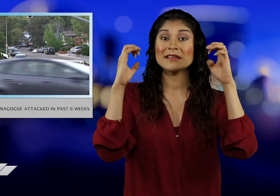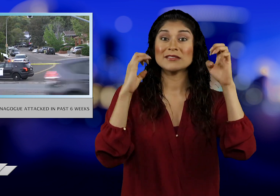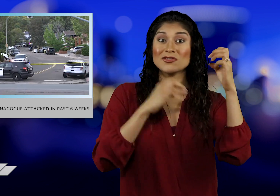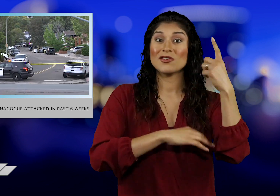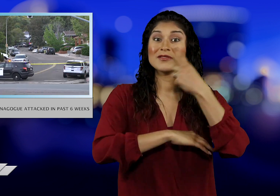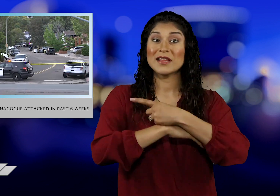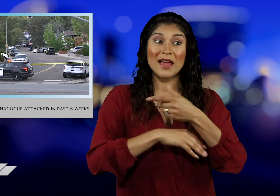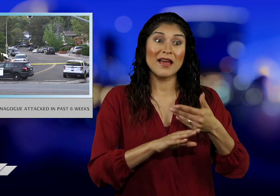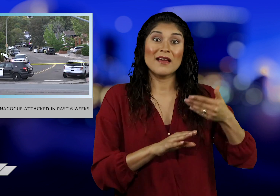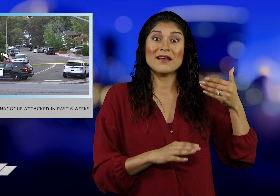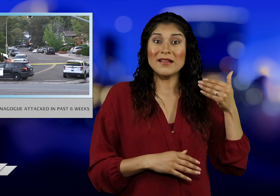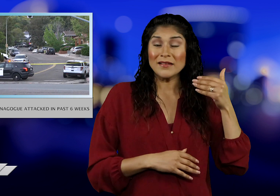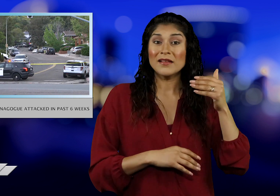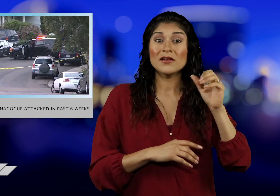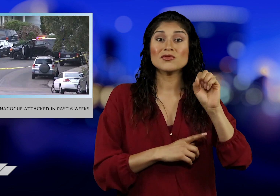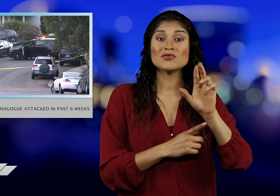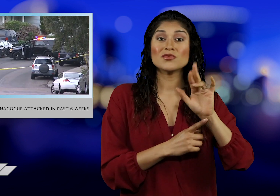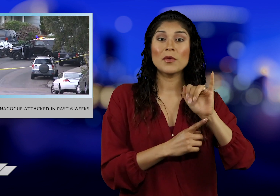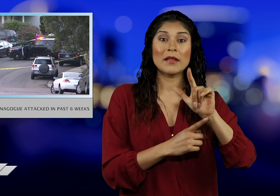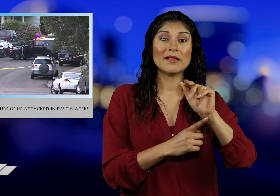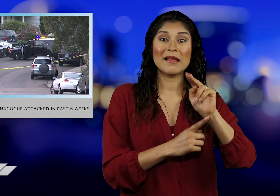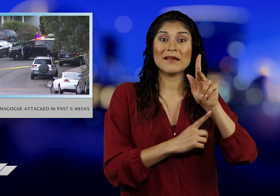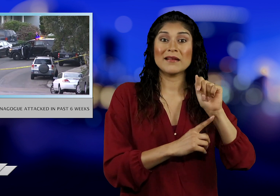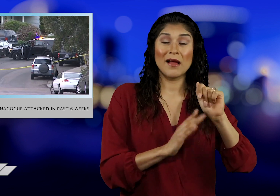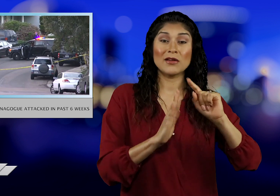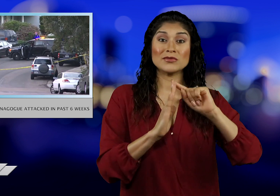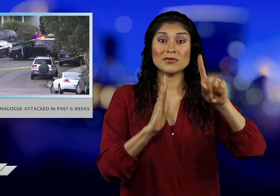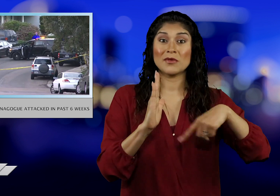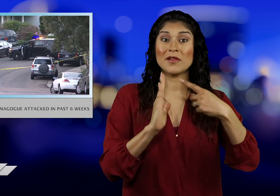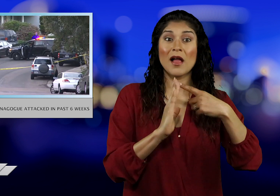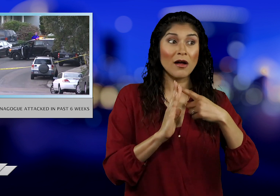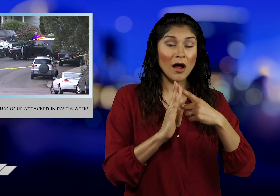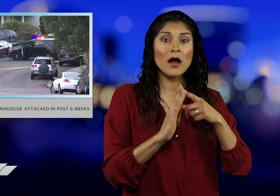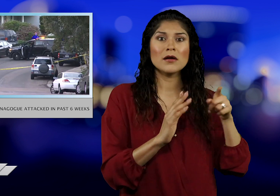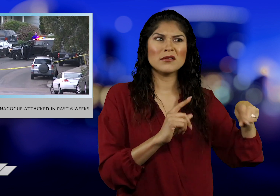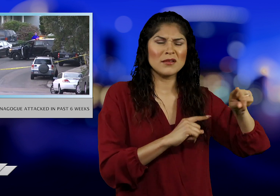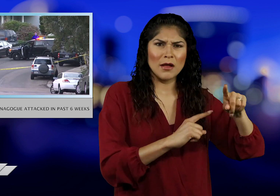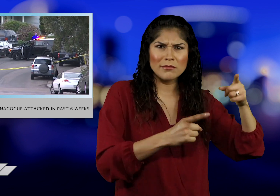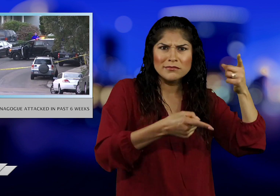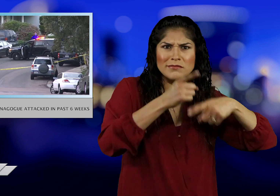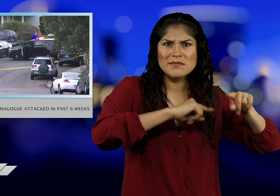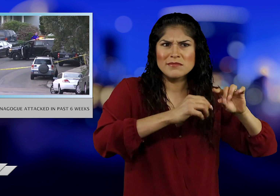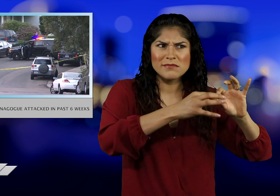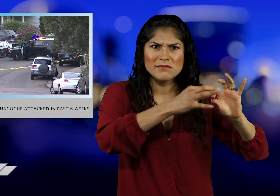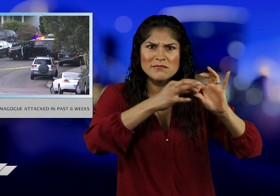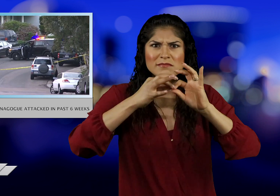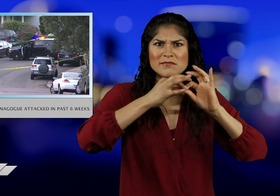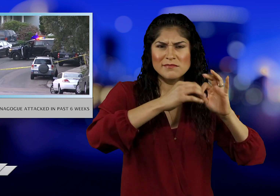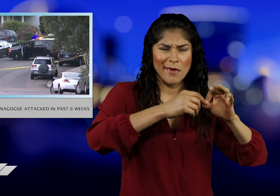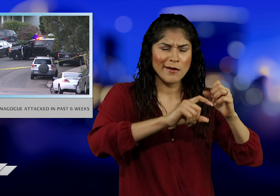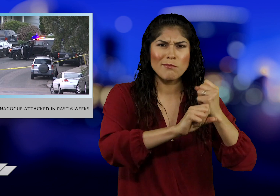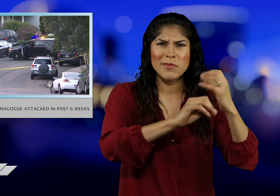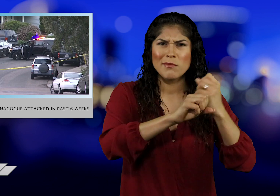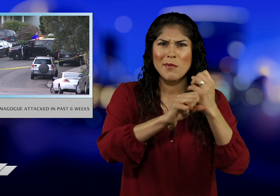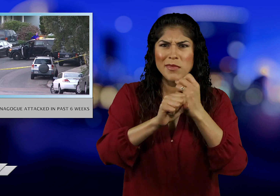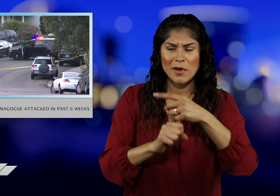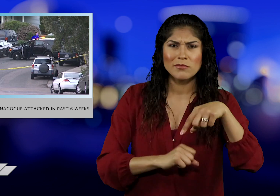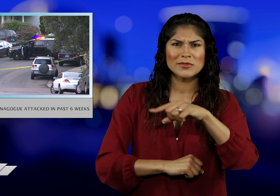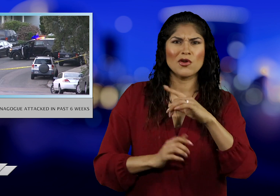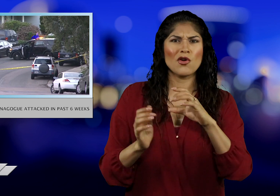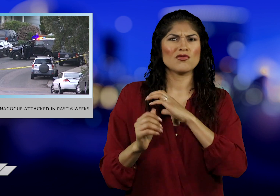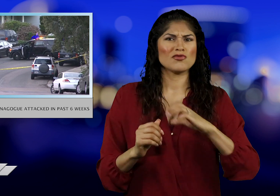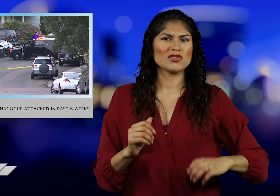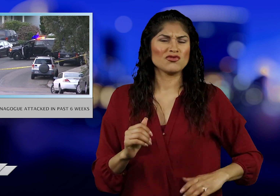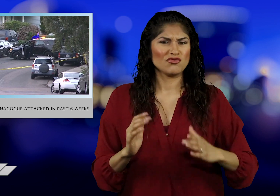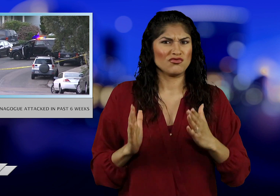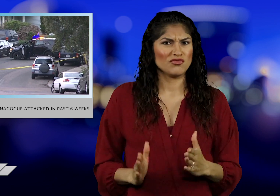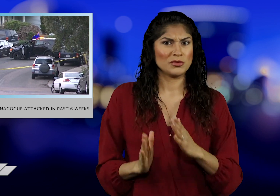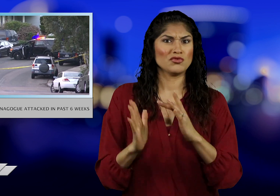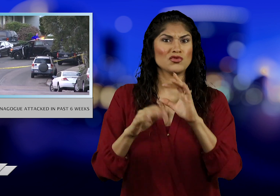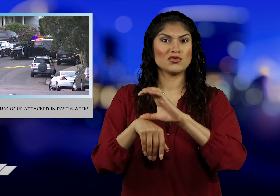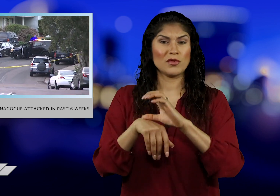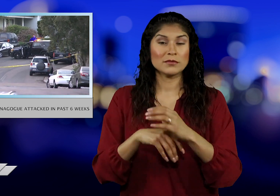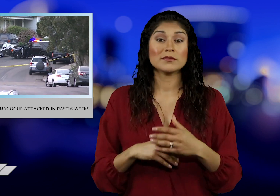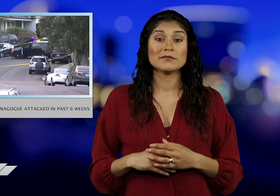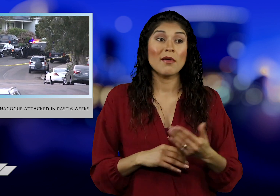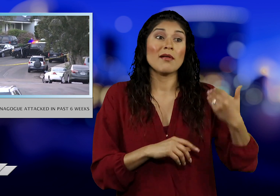A few days ago Sri Lanka was hit with a series of coordinated attacks at Christian churches